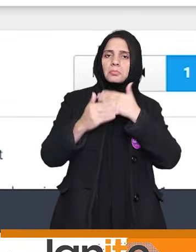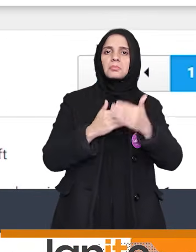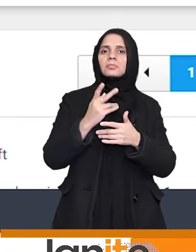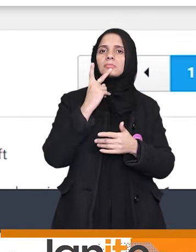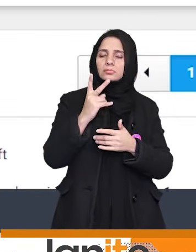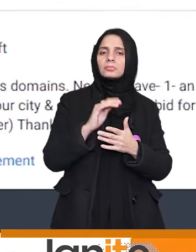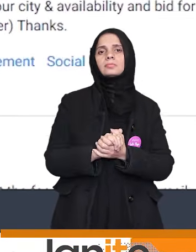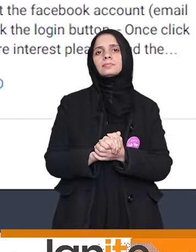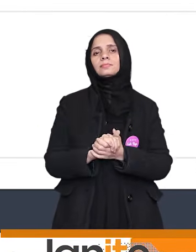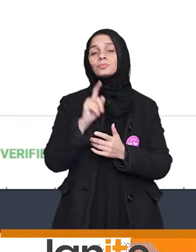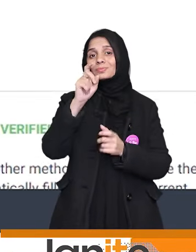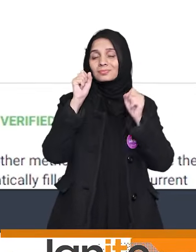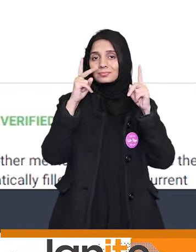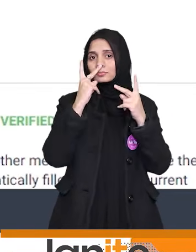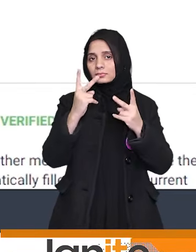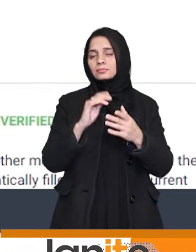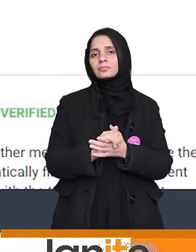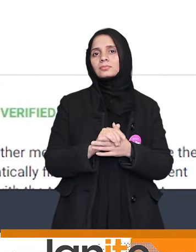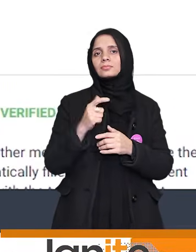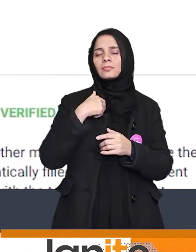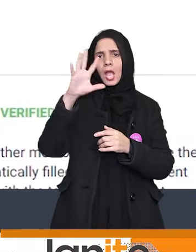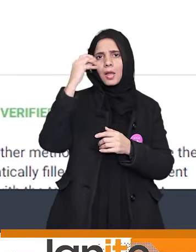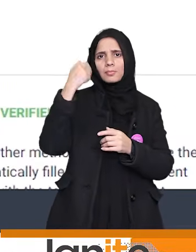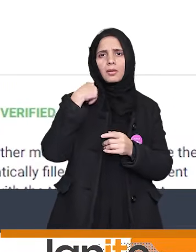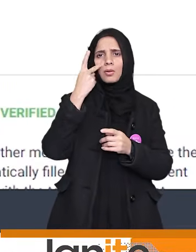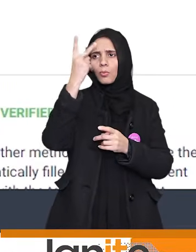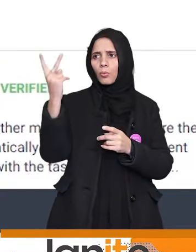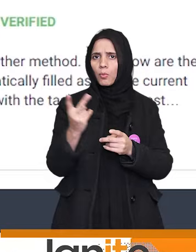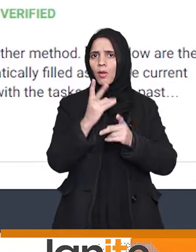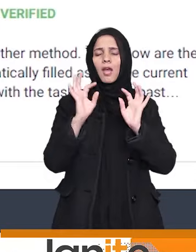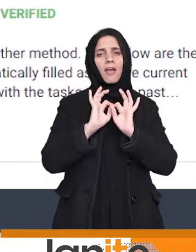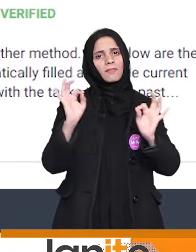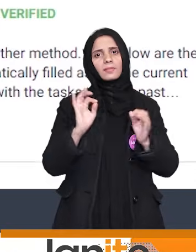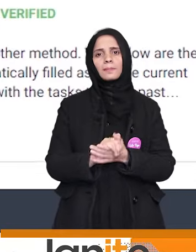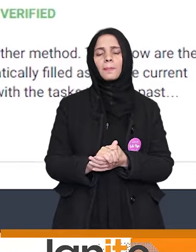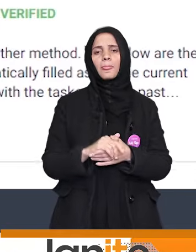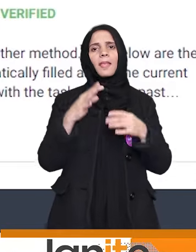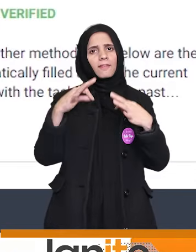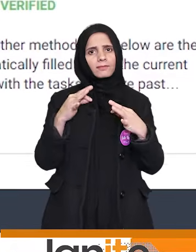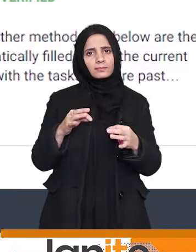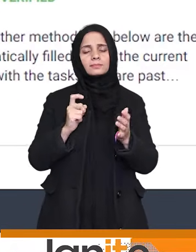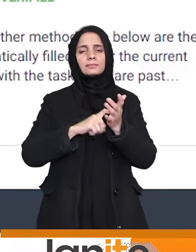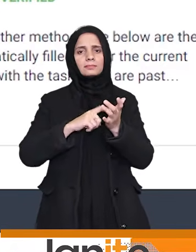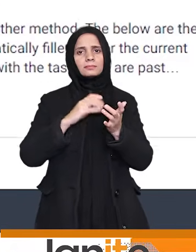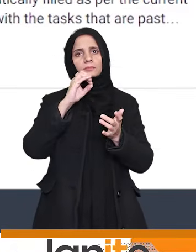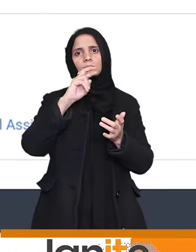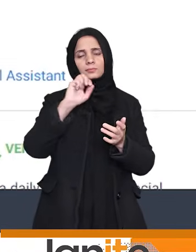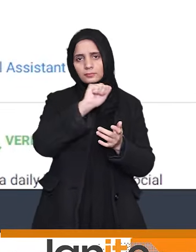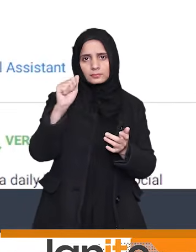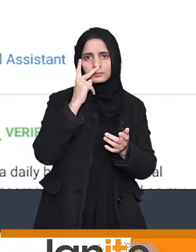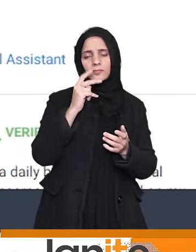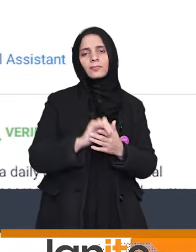I will be able to see all the projects posted on freelancer.com in today's date.